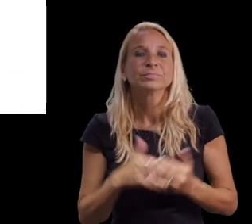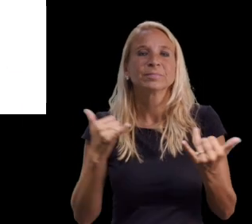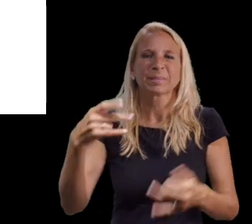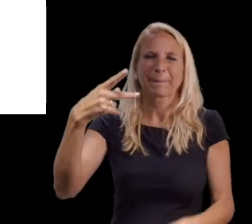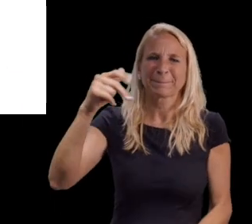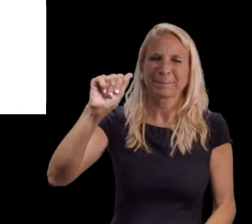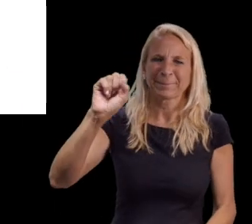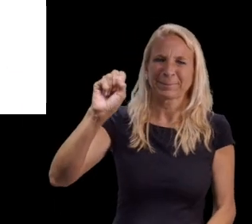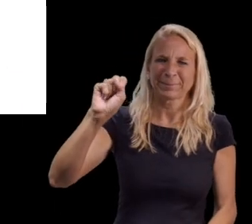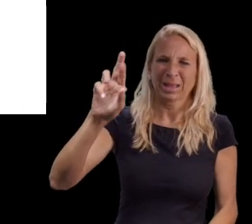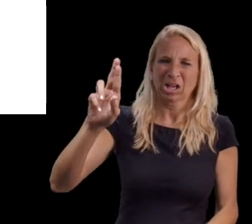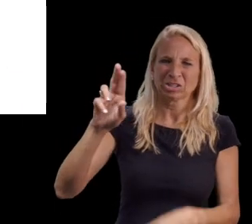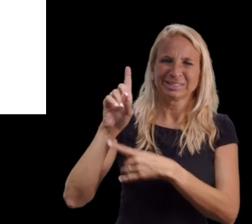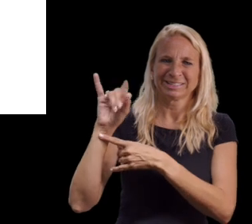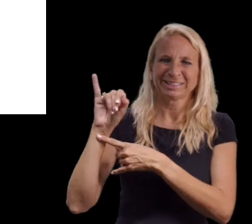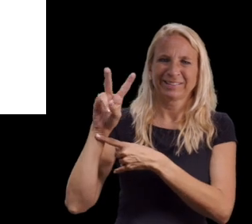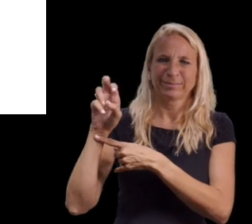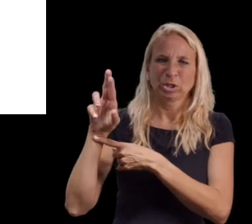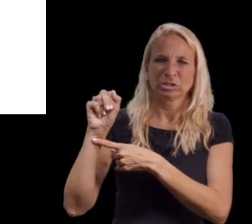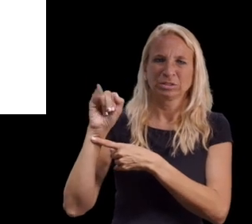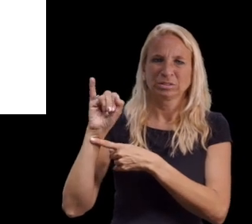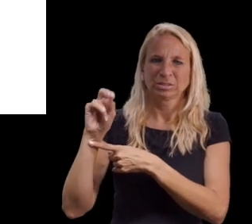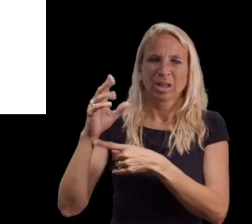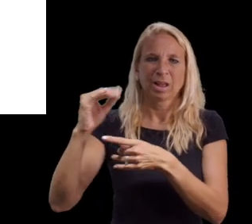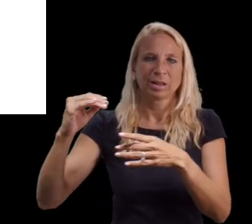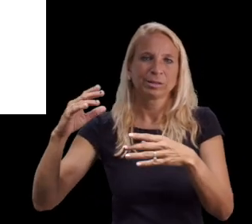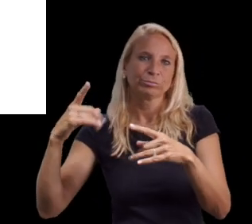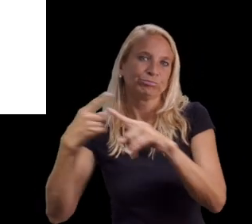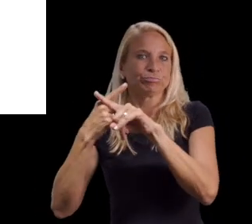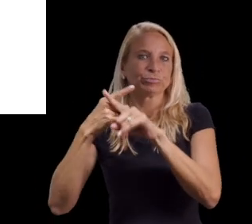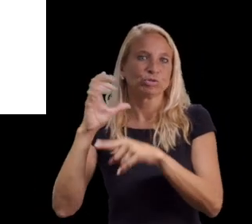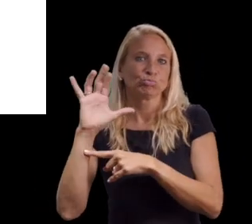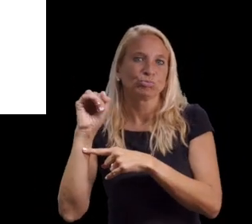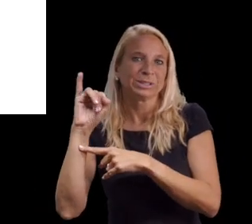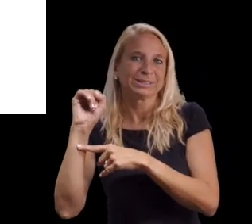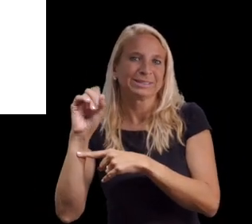How has PASSR Diversion and Crisis Diversion initiated?